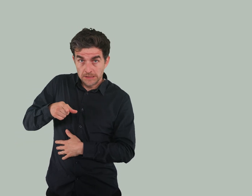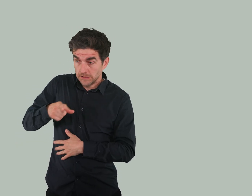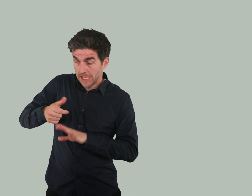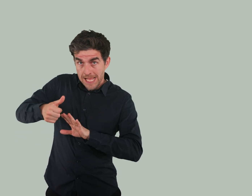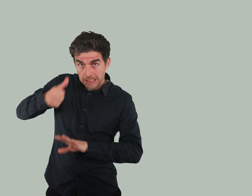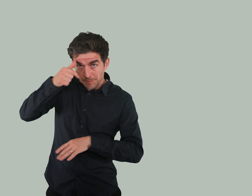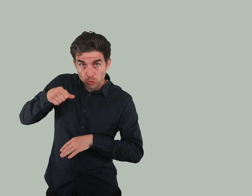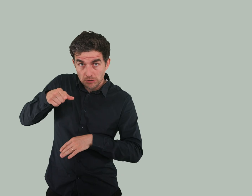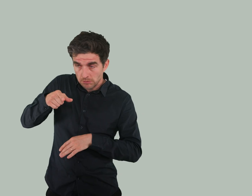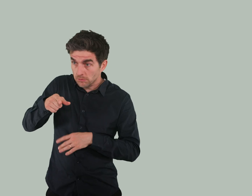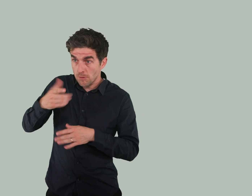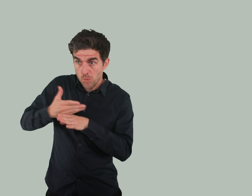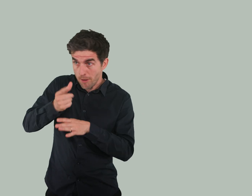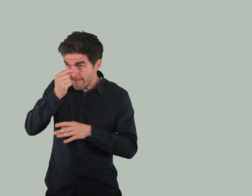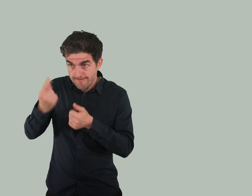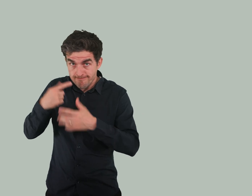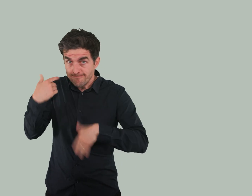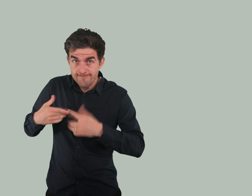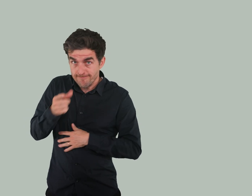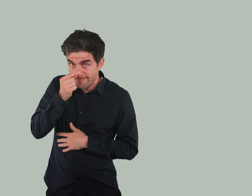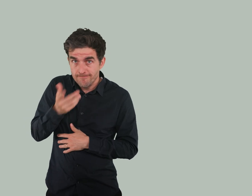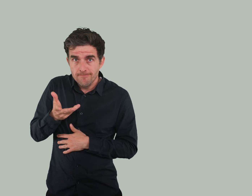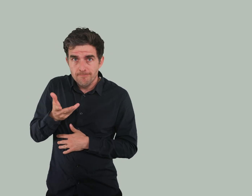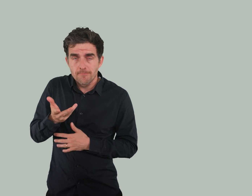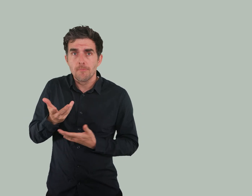experience and work-readiness.